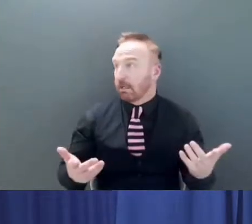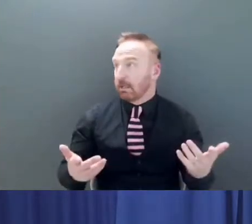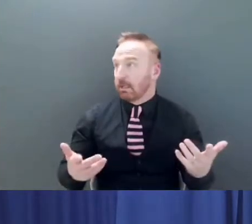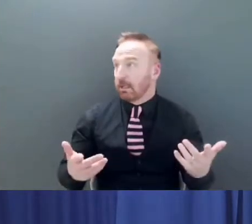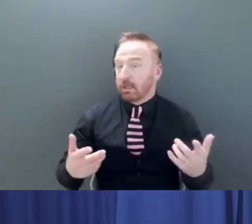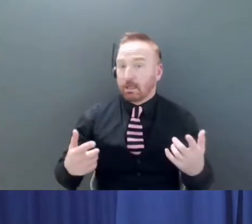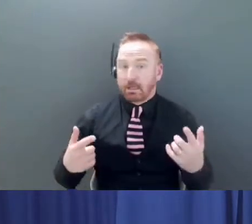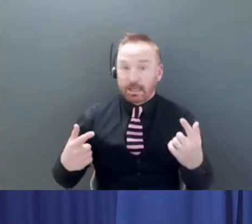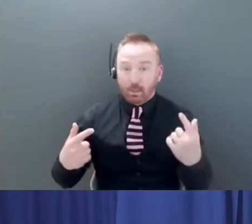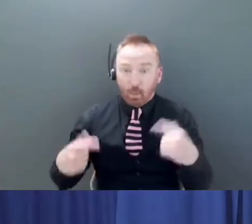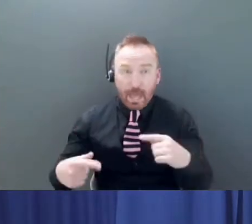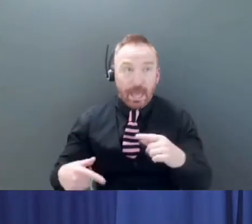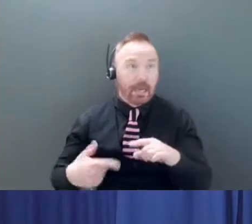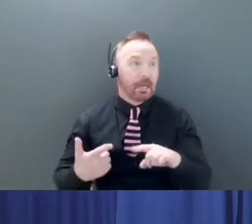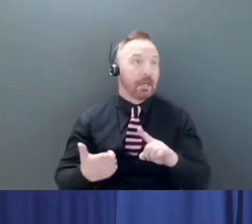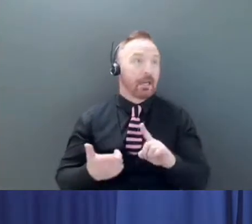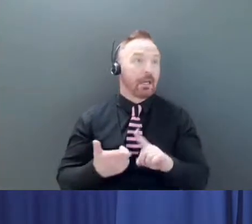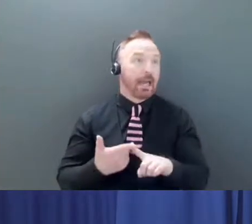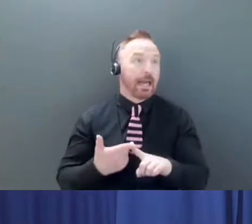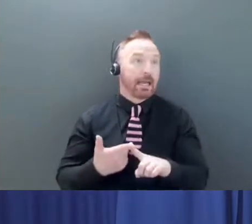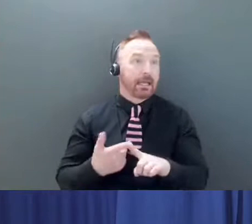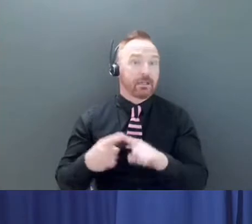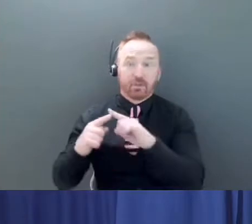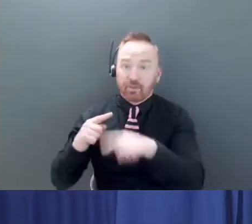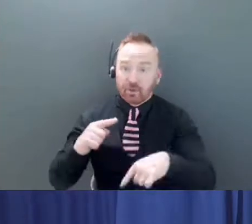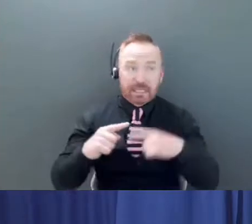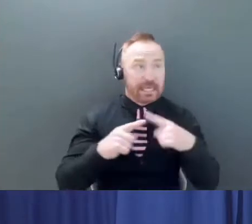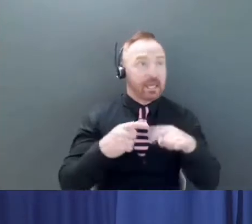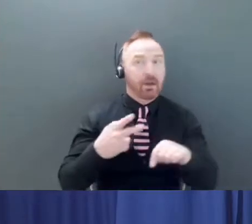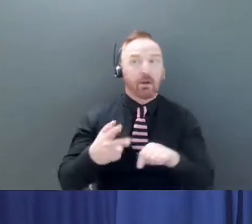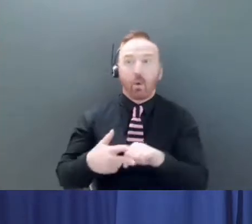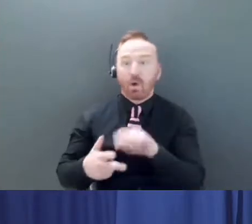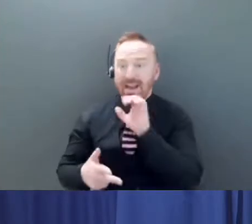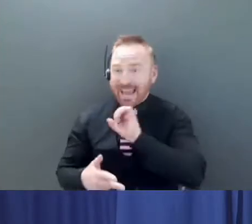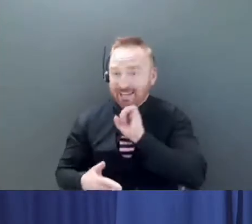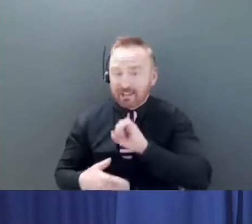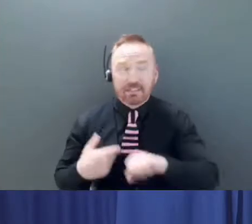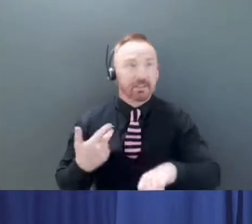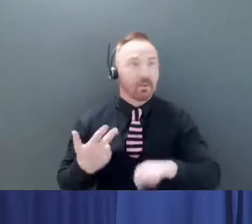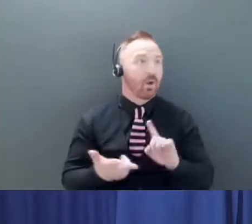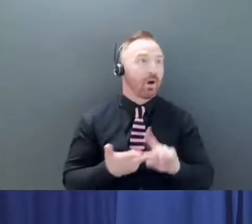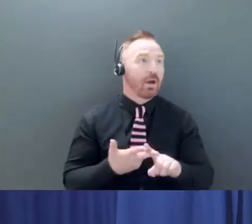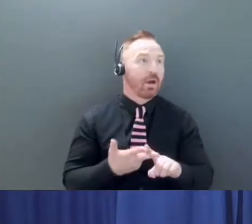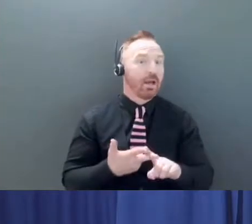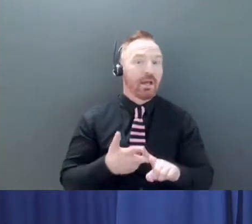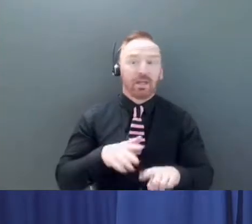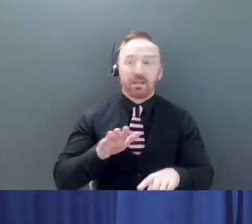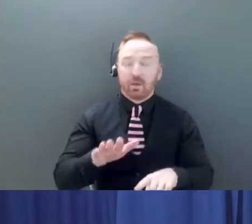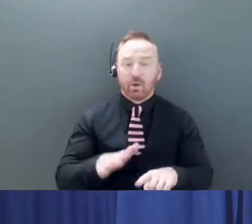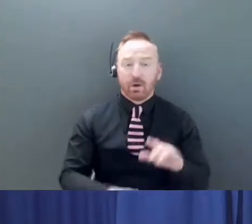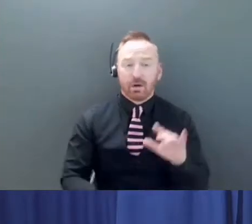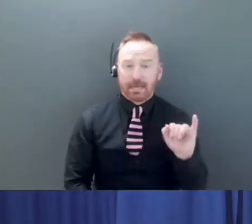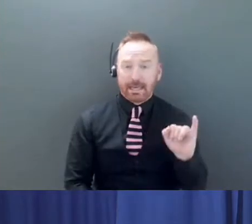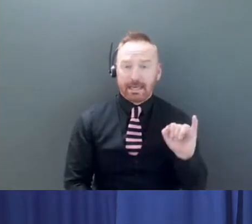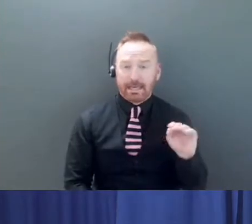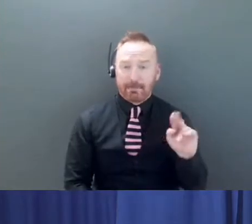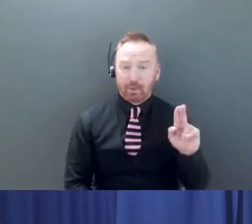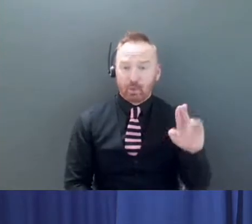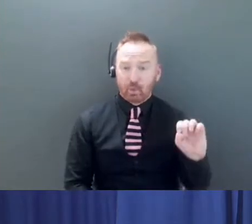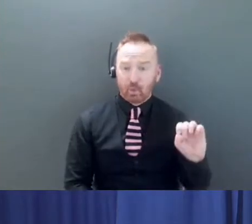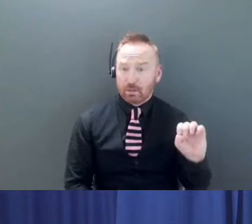status or even the interval